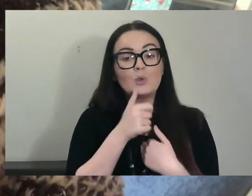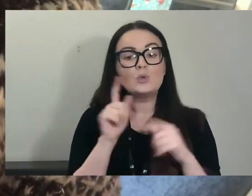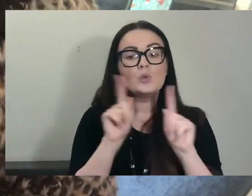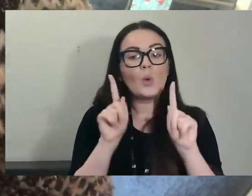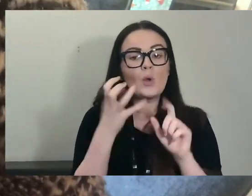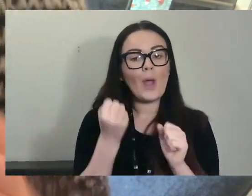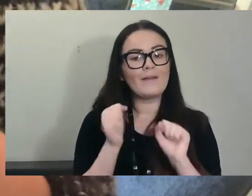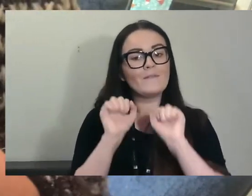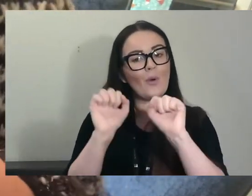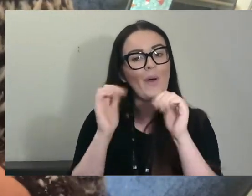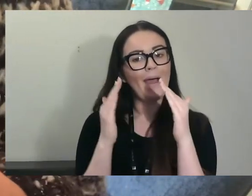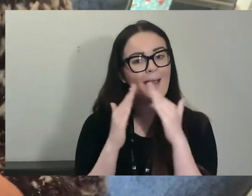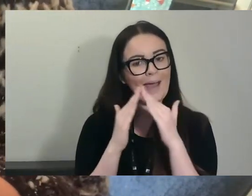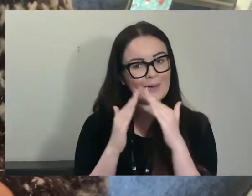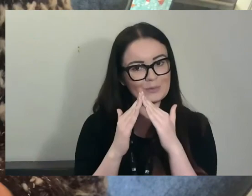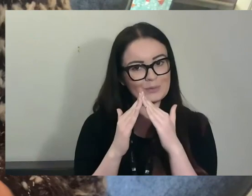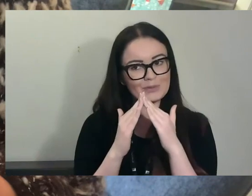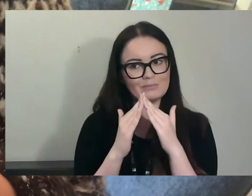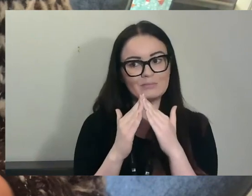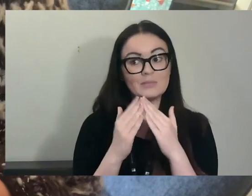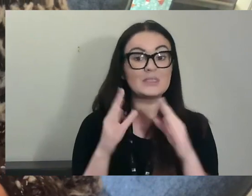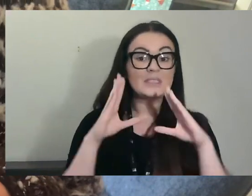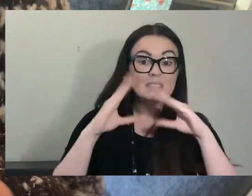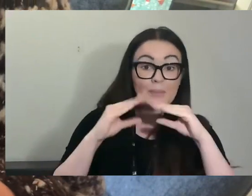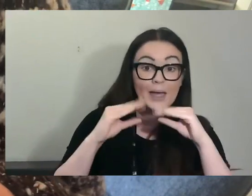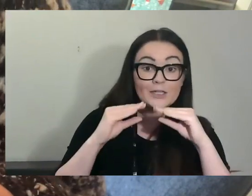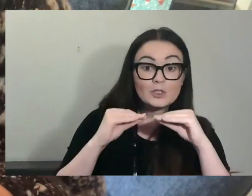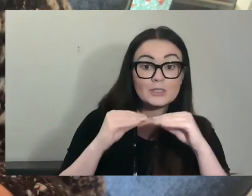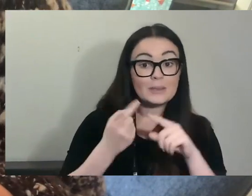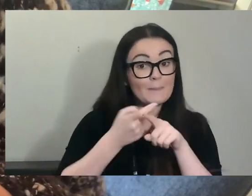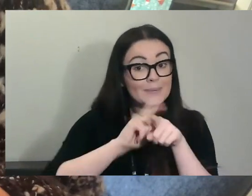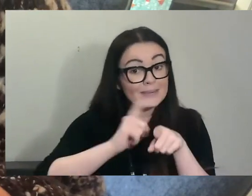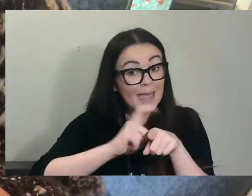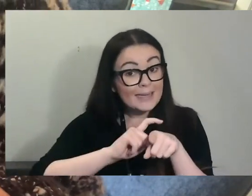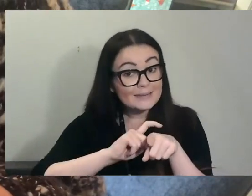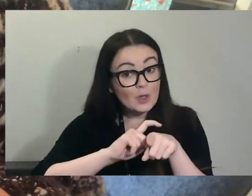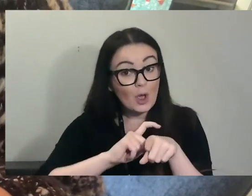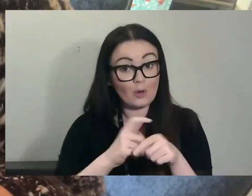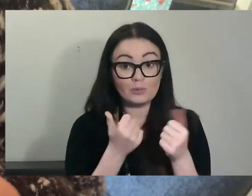whatever you've got in the house that you can use so sponges, like I say, potatoes do